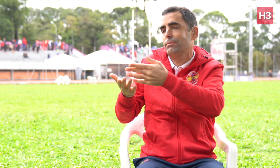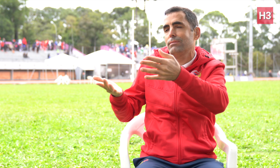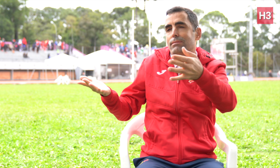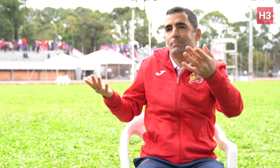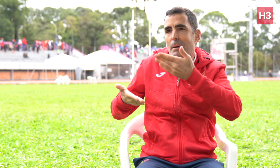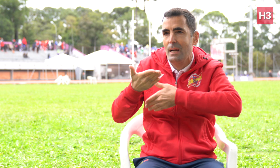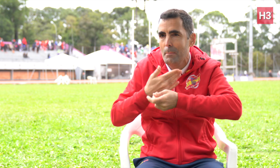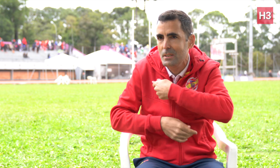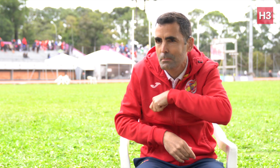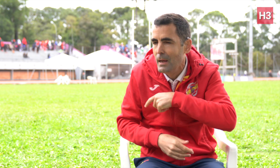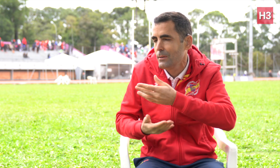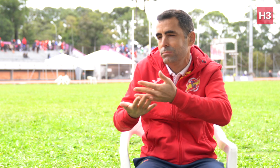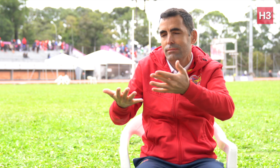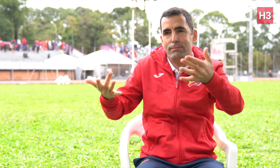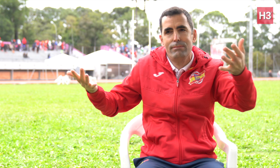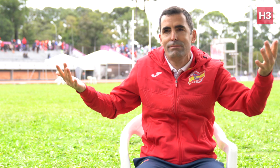in the Paralympics.